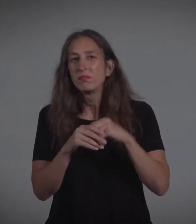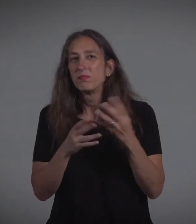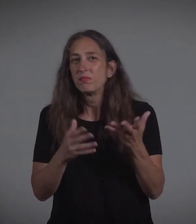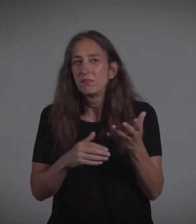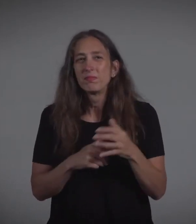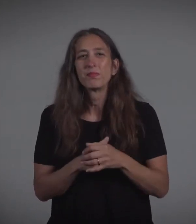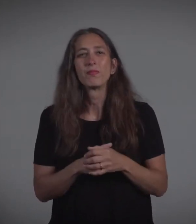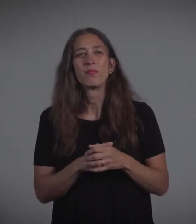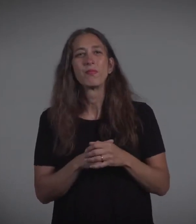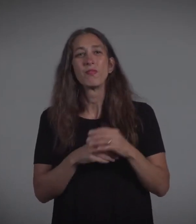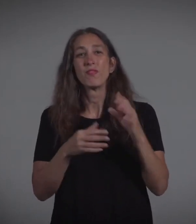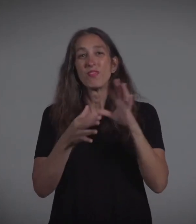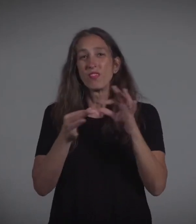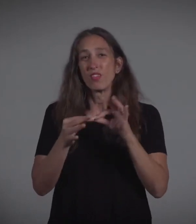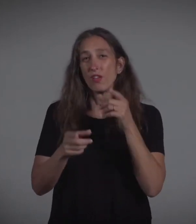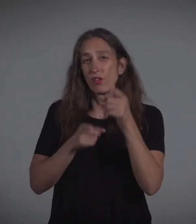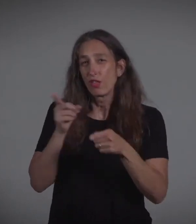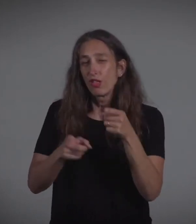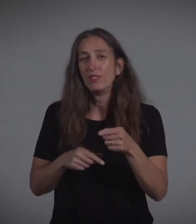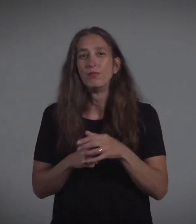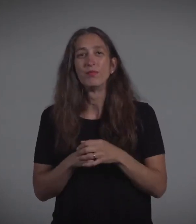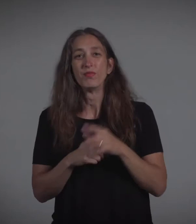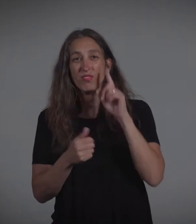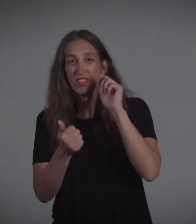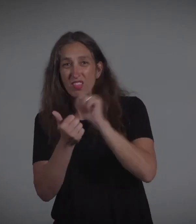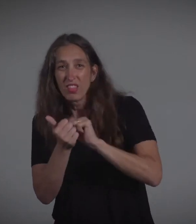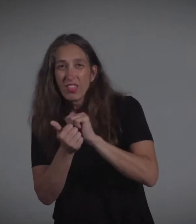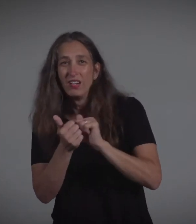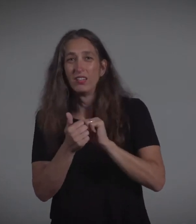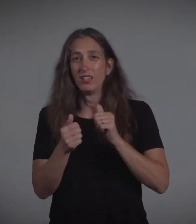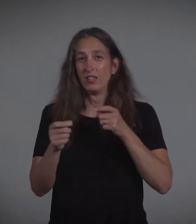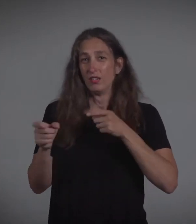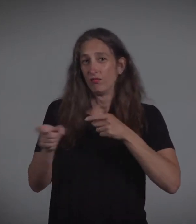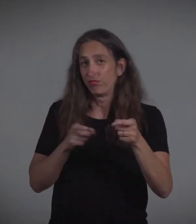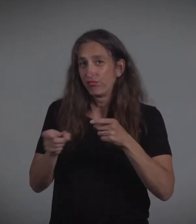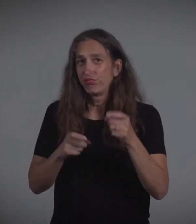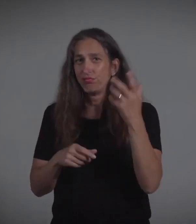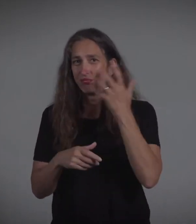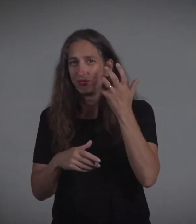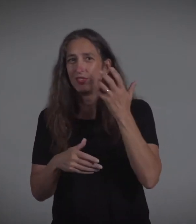Emotional abuse includes: Insults, Brainwashing Trying